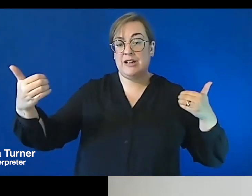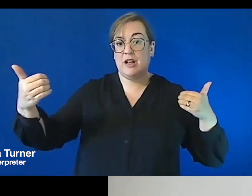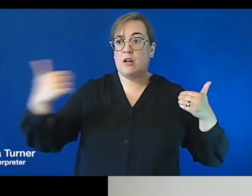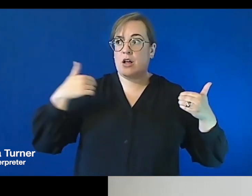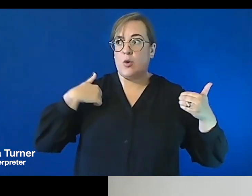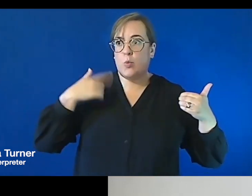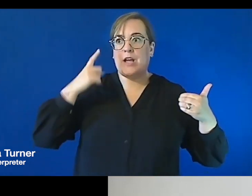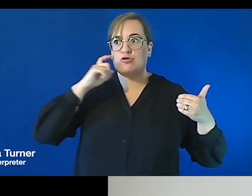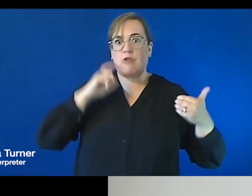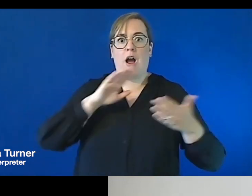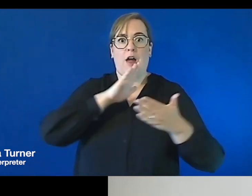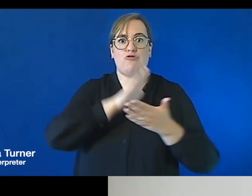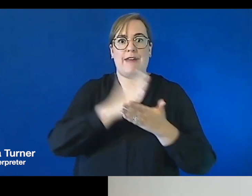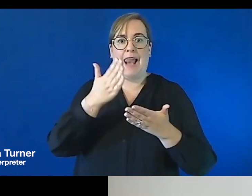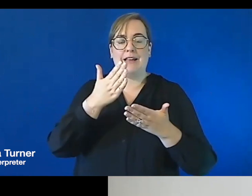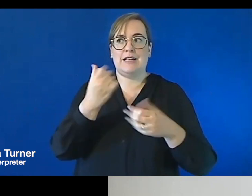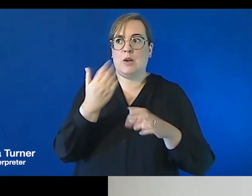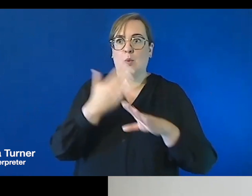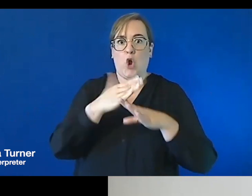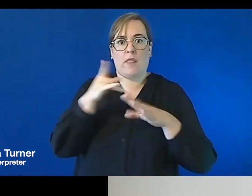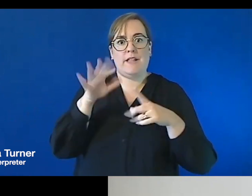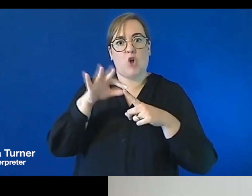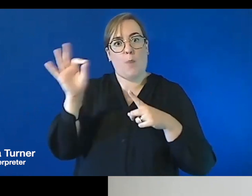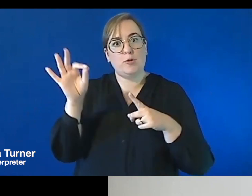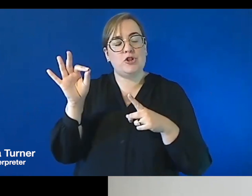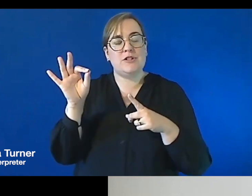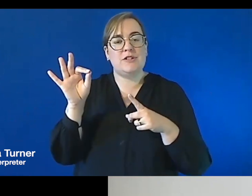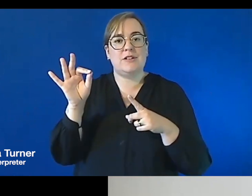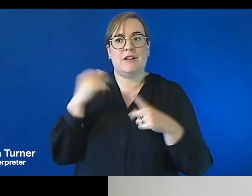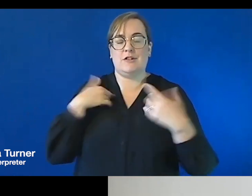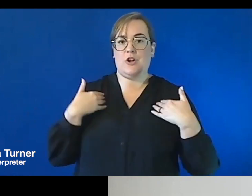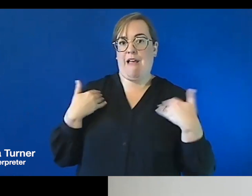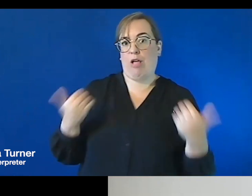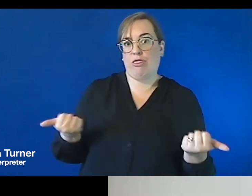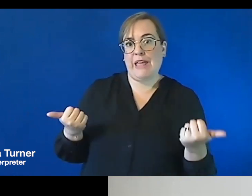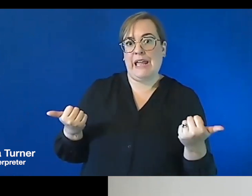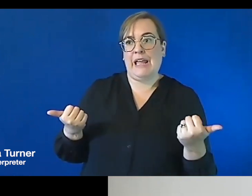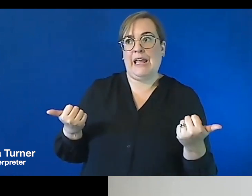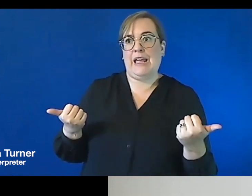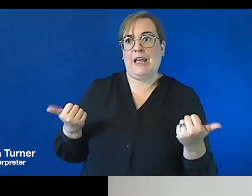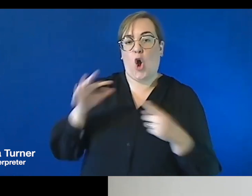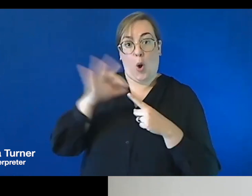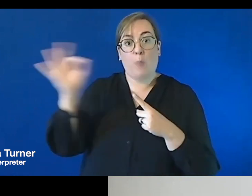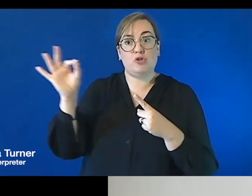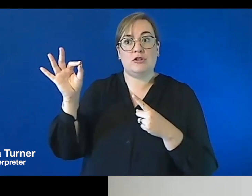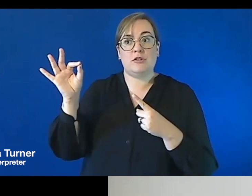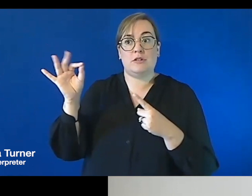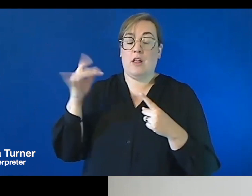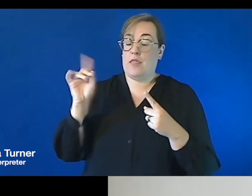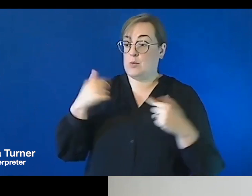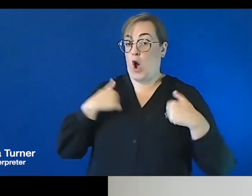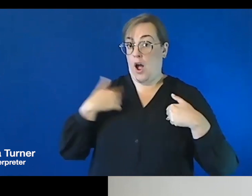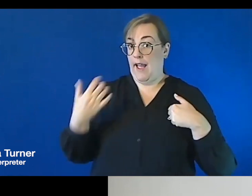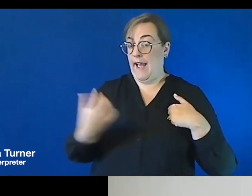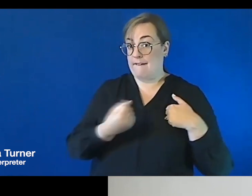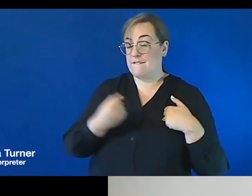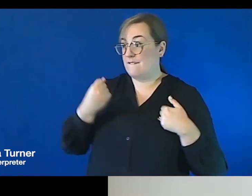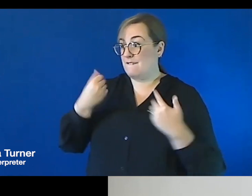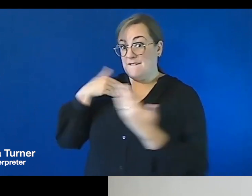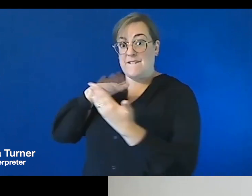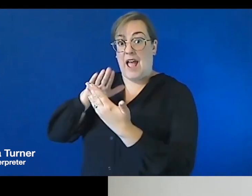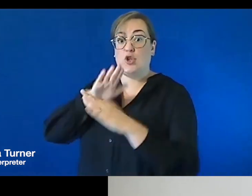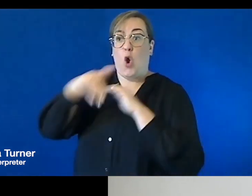to avoid this option, picking a healthy one with what I, I faced more than 100 times. I even create